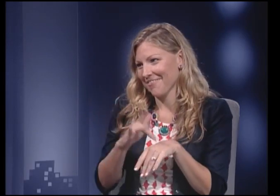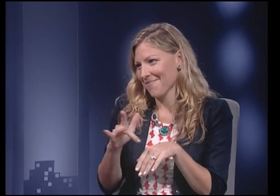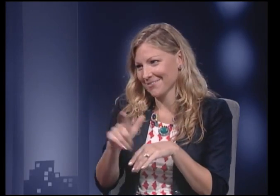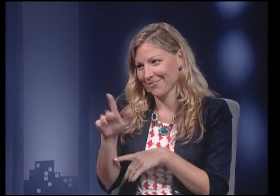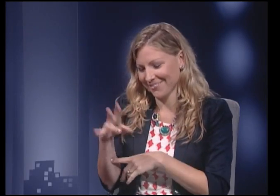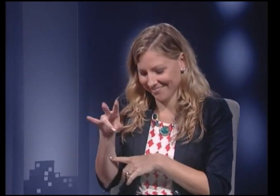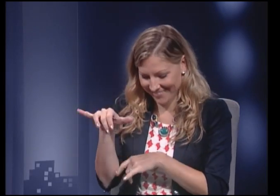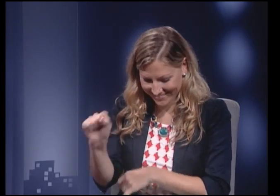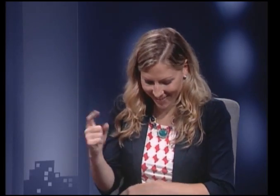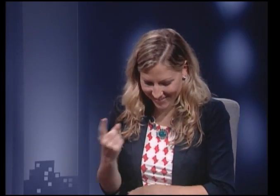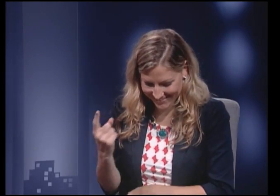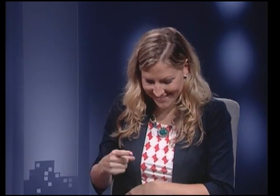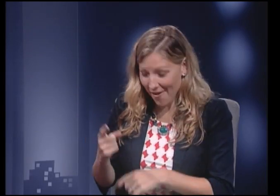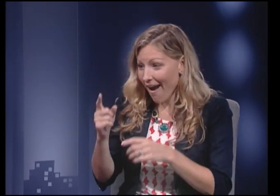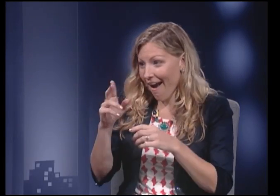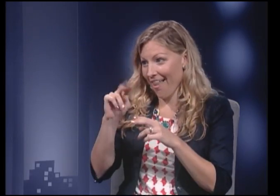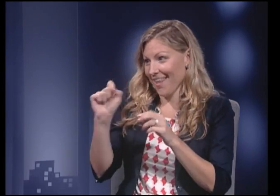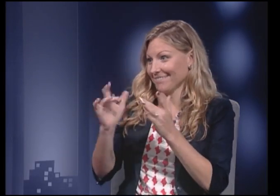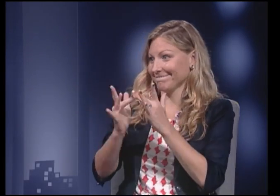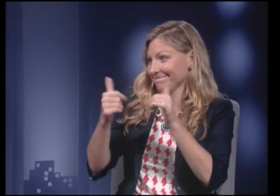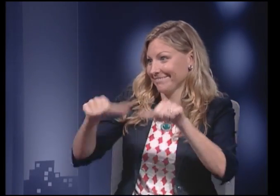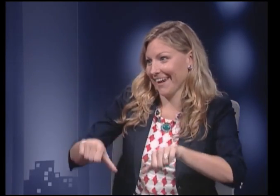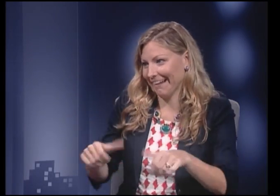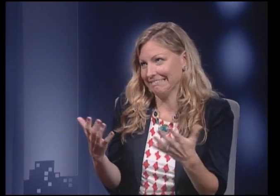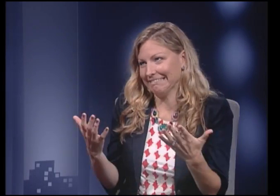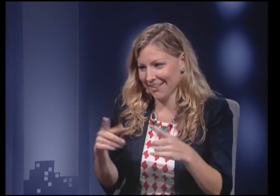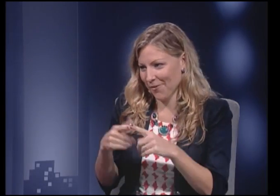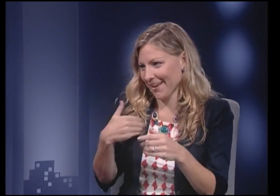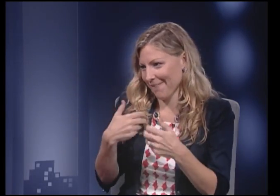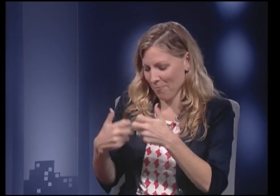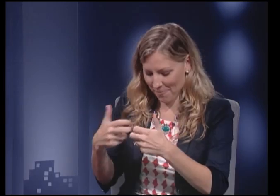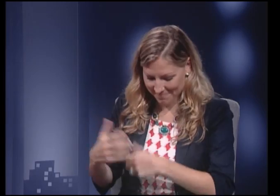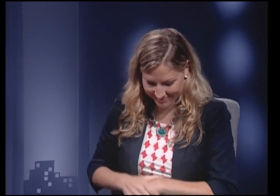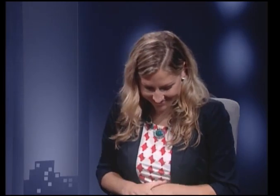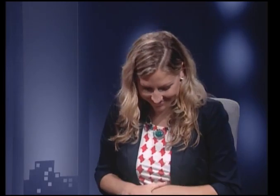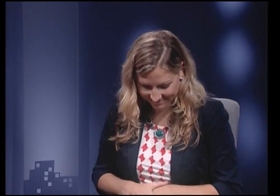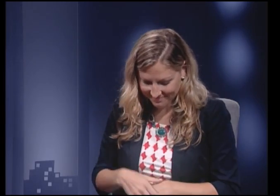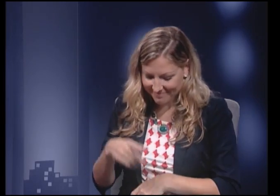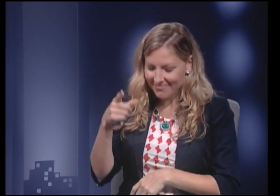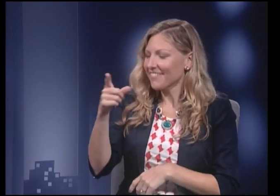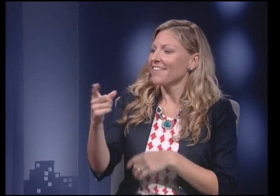Yeah, the internet is available 24/7, that's wonderful, unless internet is down of course, then we'll have a problem.